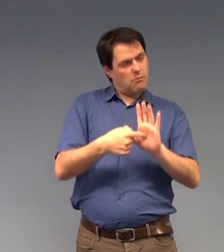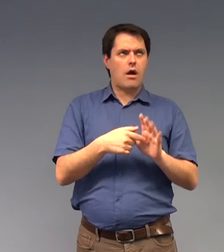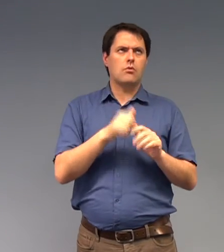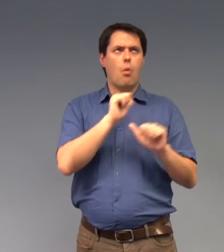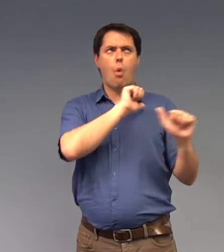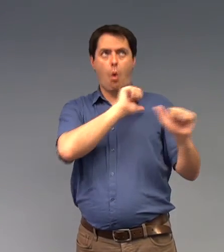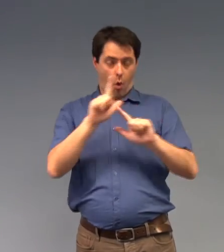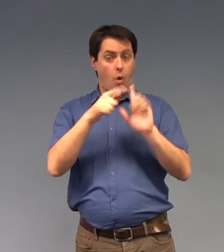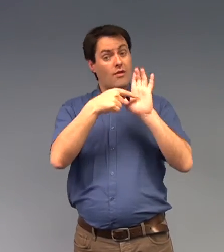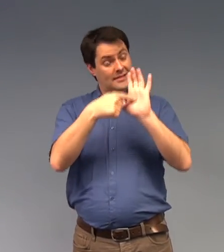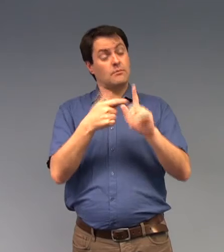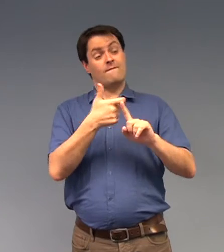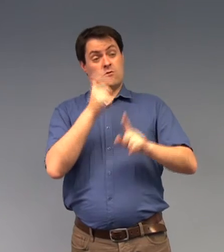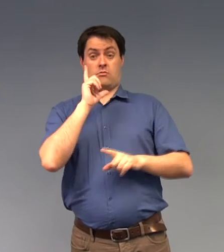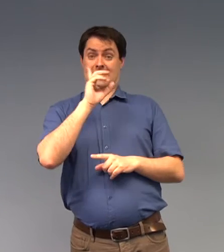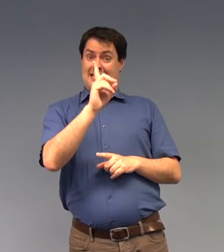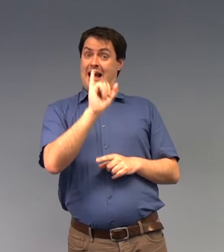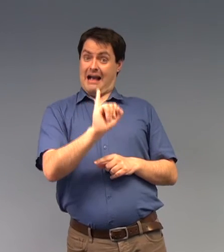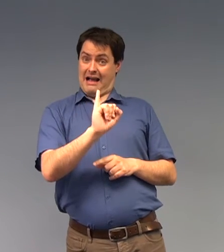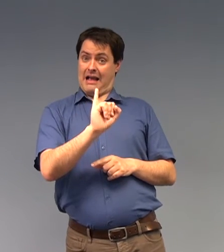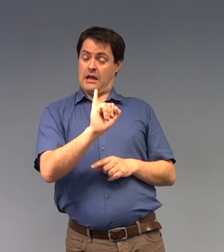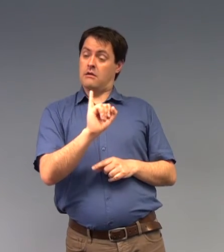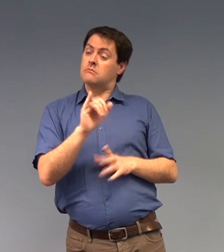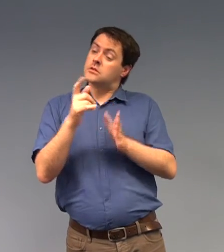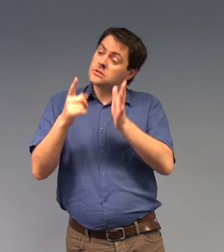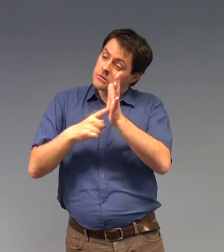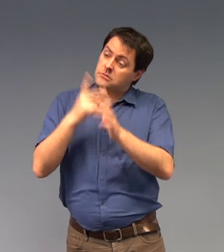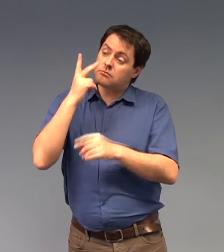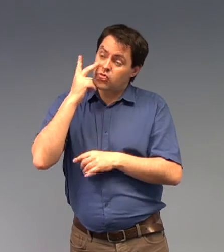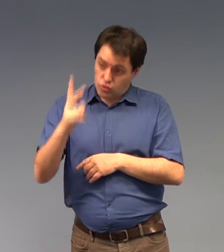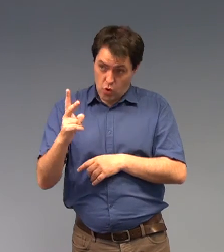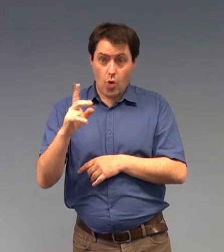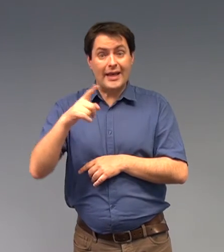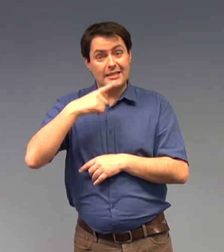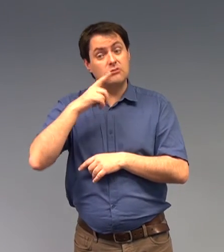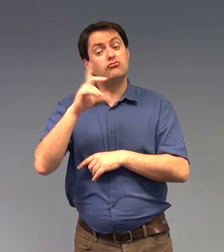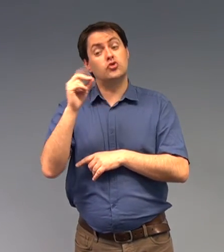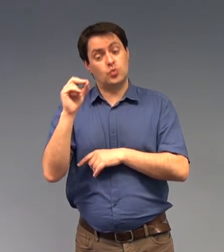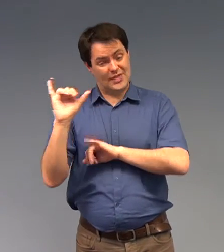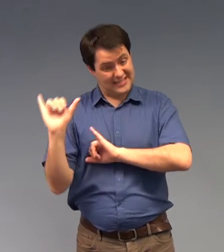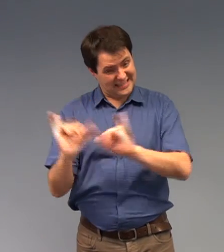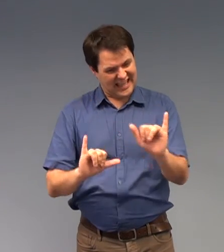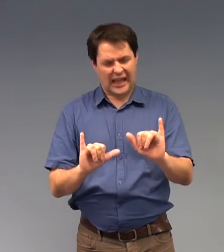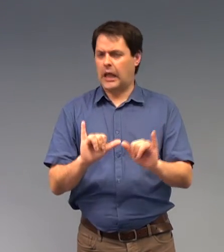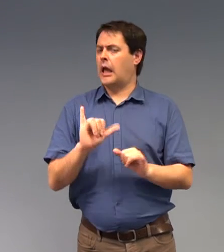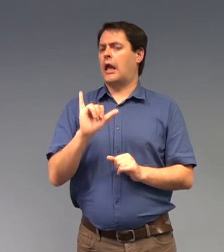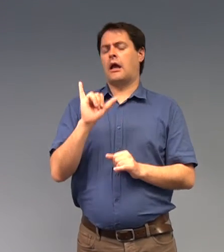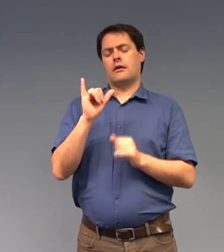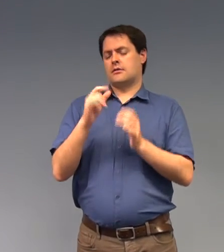Of the different types of enrichments and impoverishments. Now I want to give you some numbers, as it were,